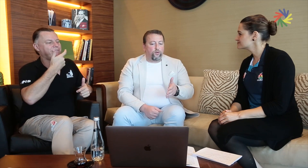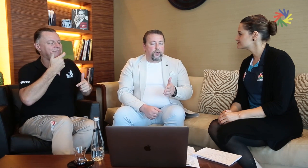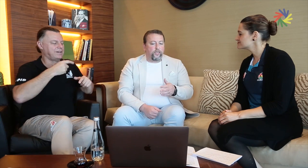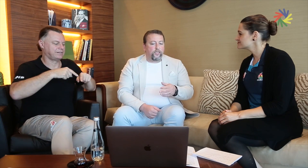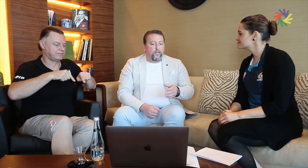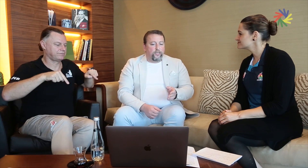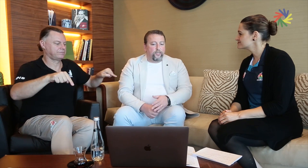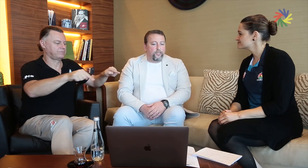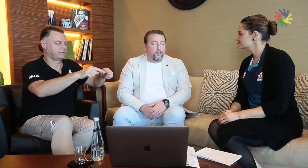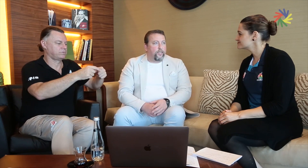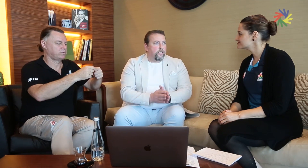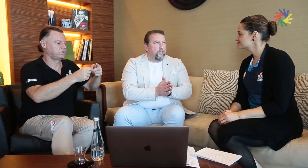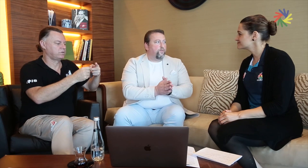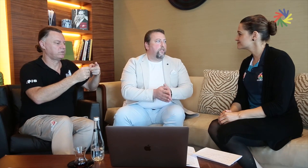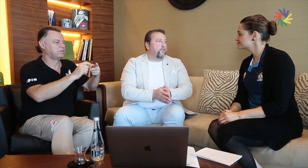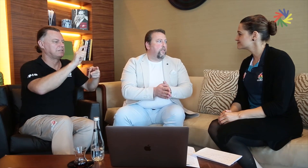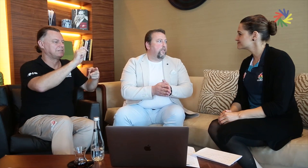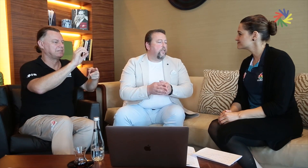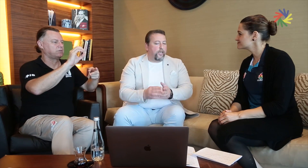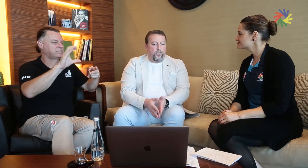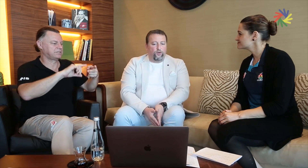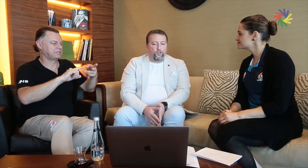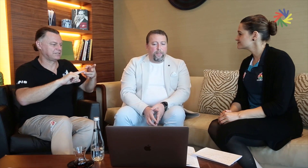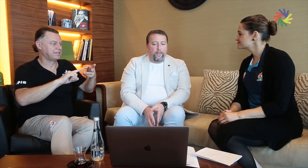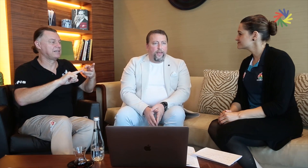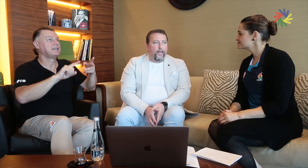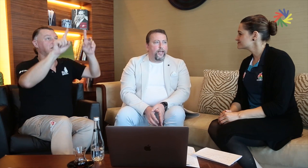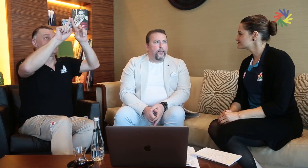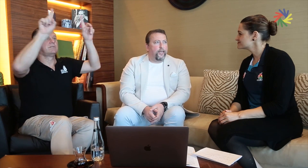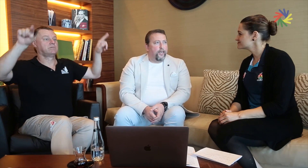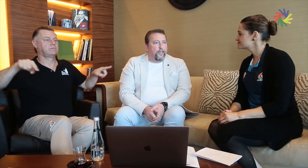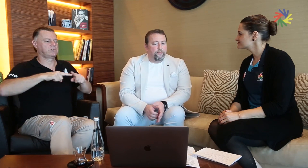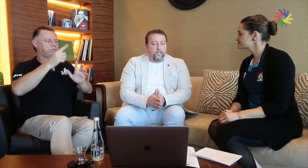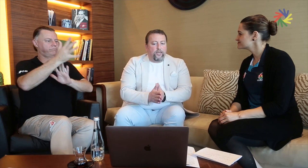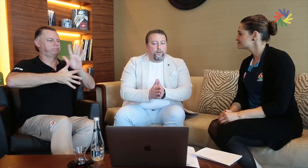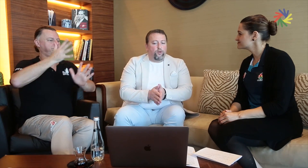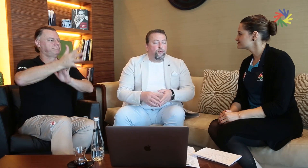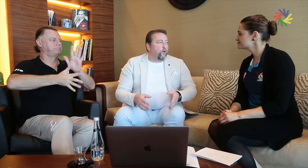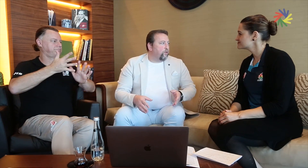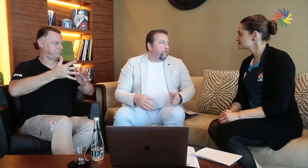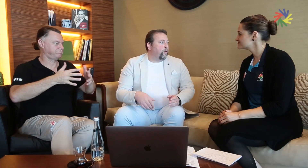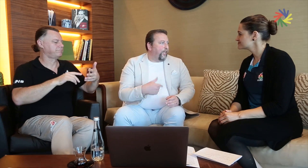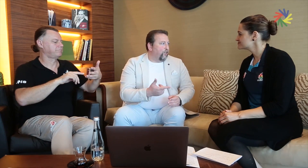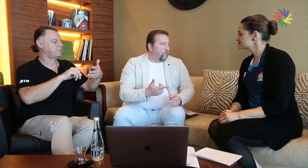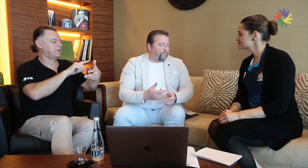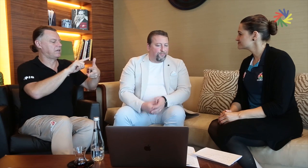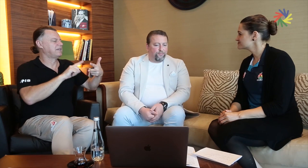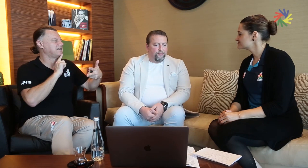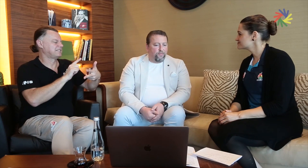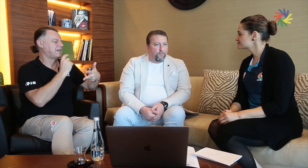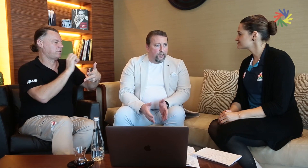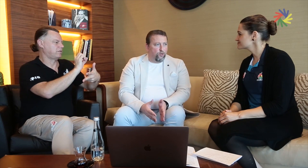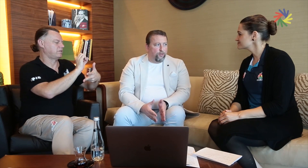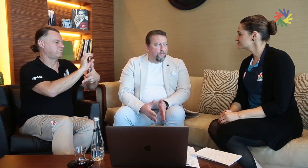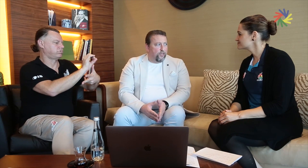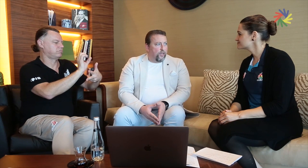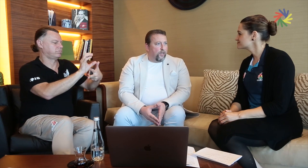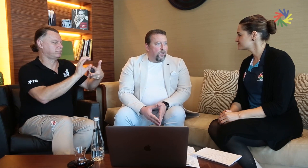At the regular Olympics, the average time waiting